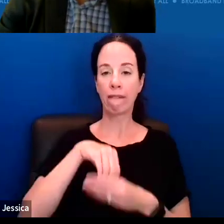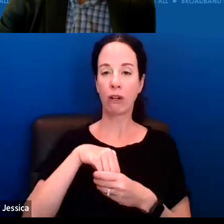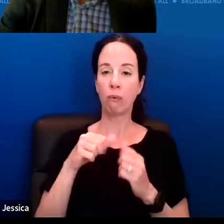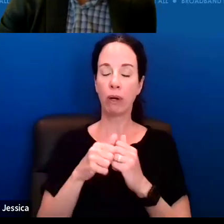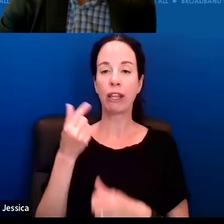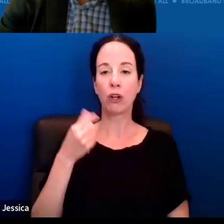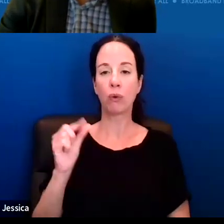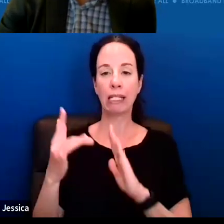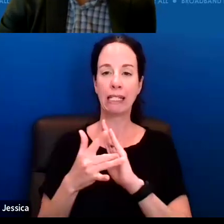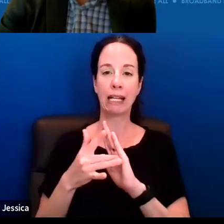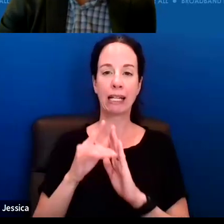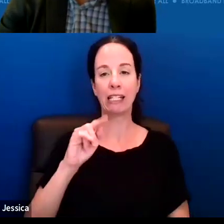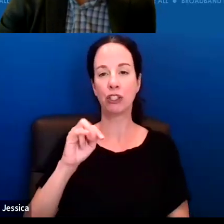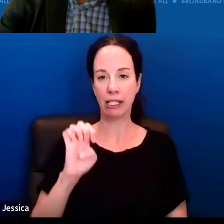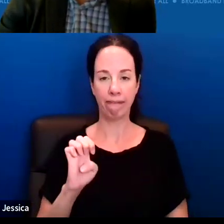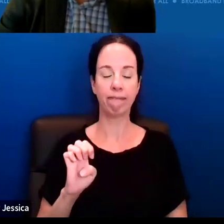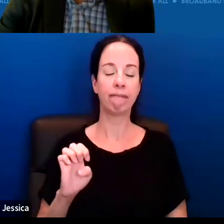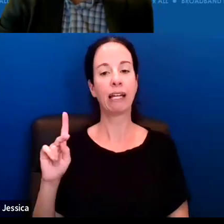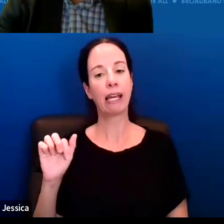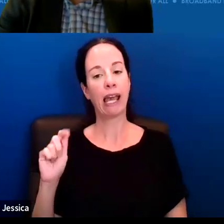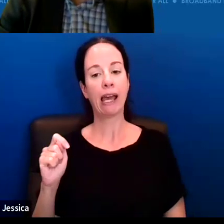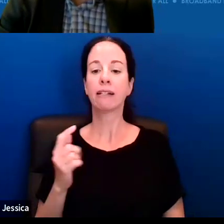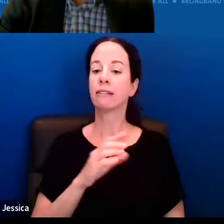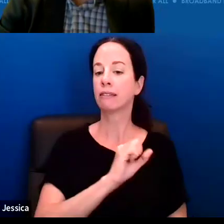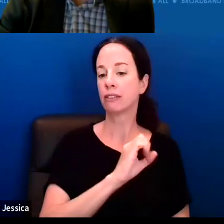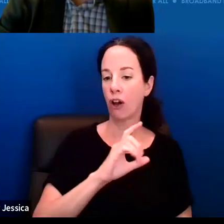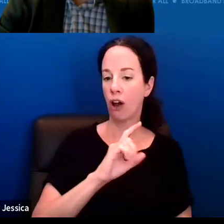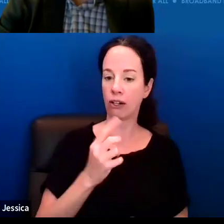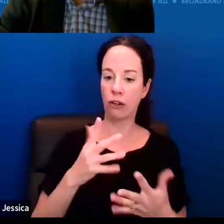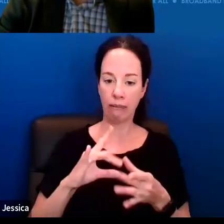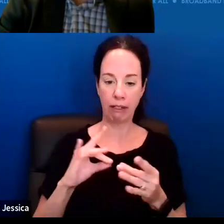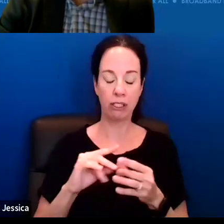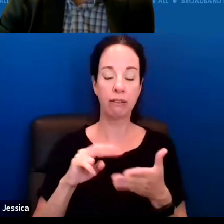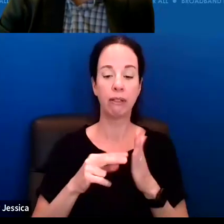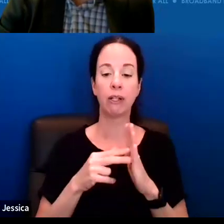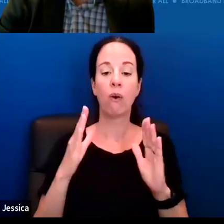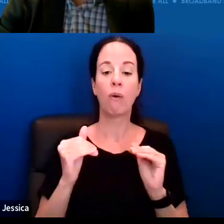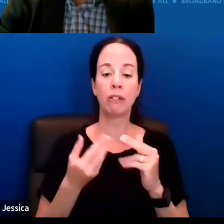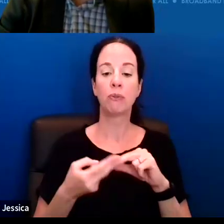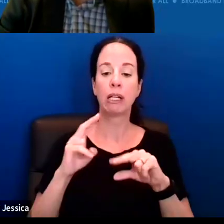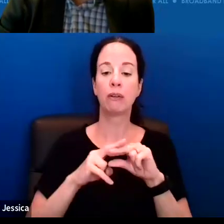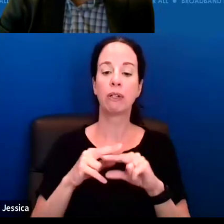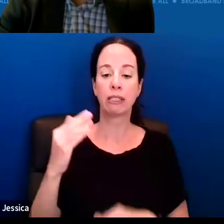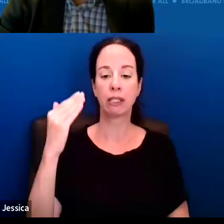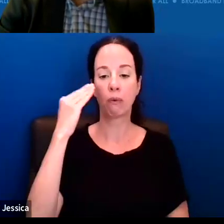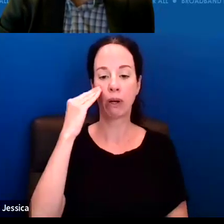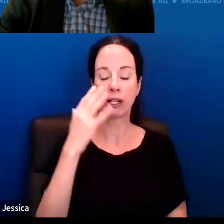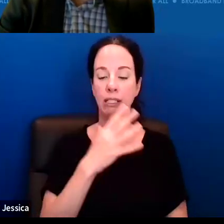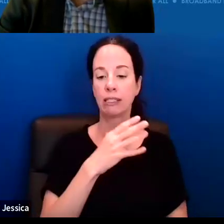as Kat and Scott mentioned, and so we are hoping to increase awareness and utilization of that